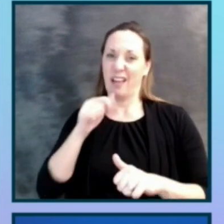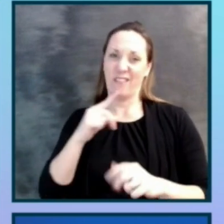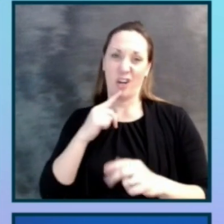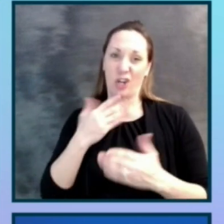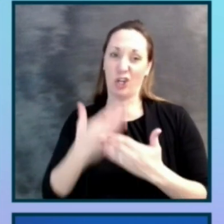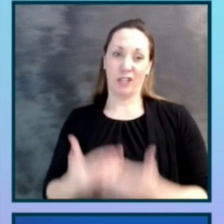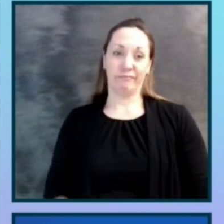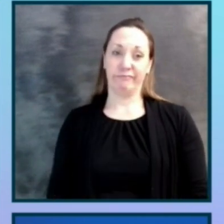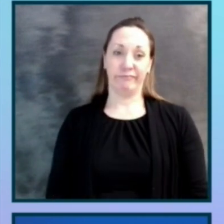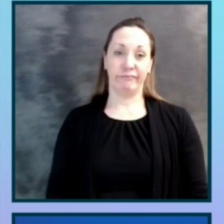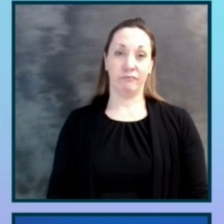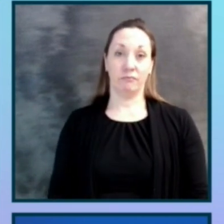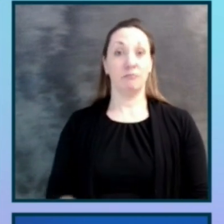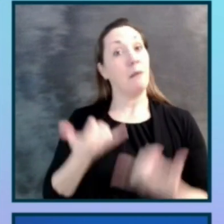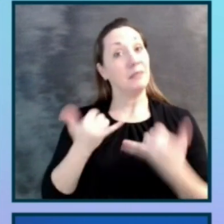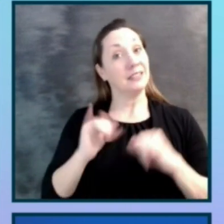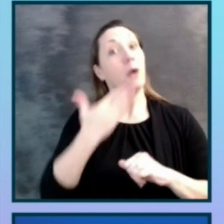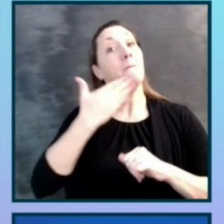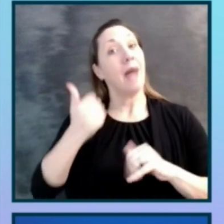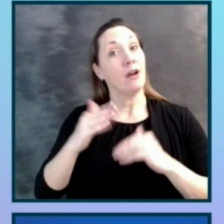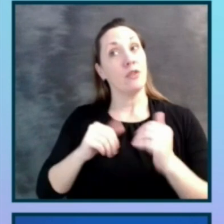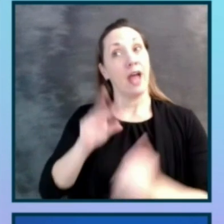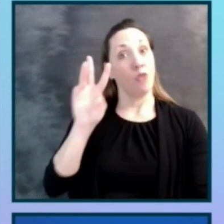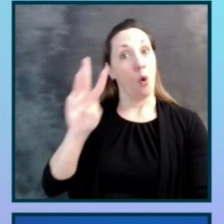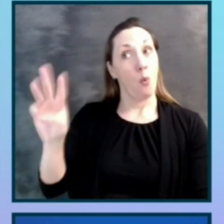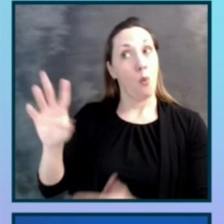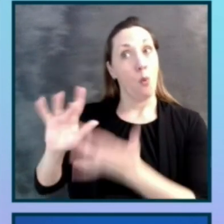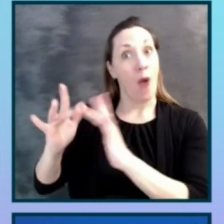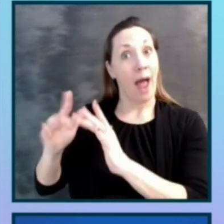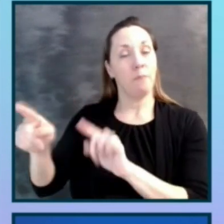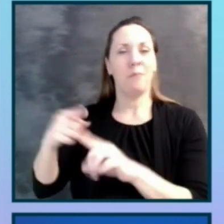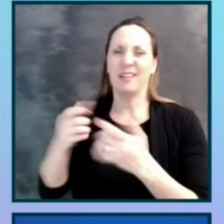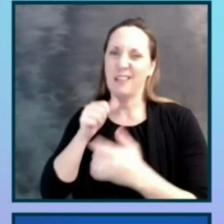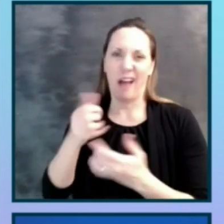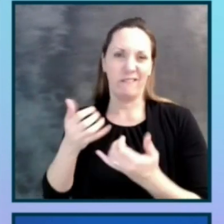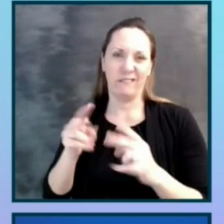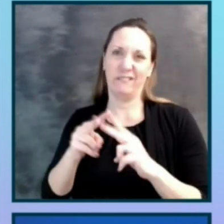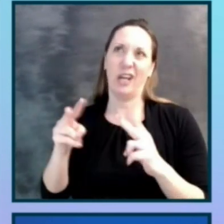still better than it was on the web, but it's still not very good. We also tested the main feature.